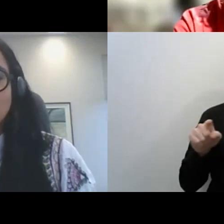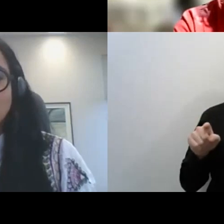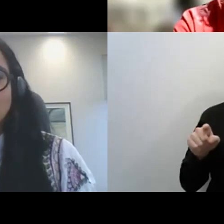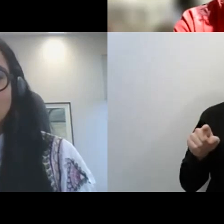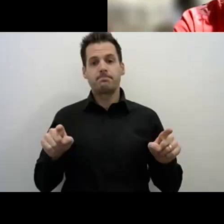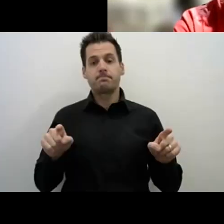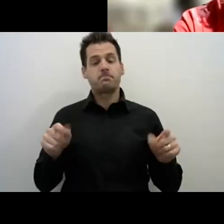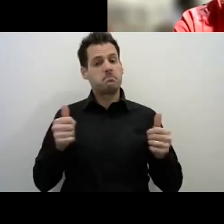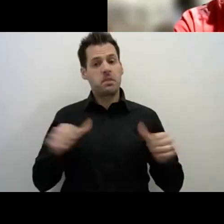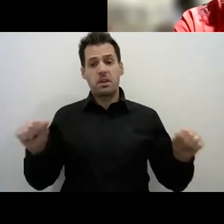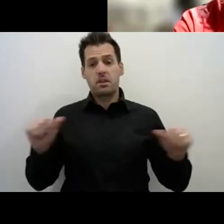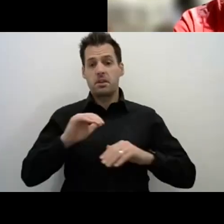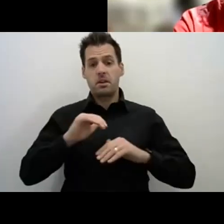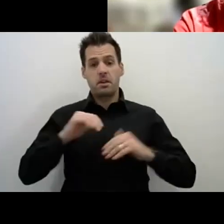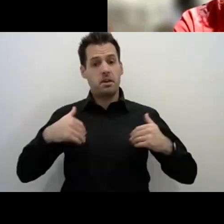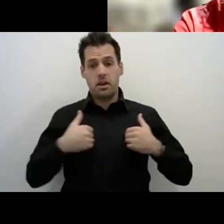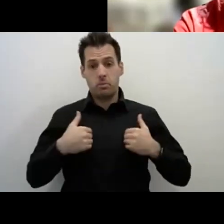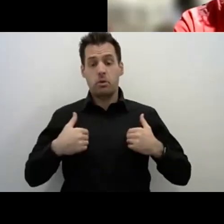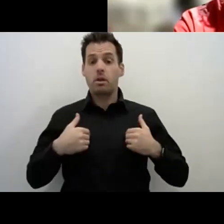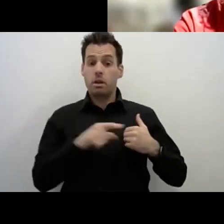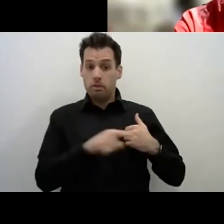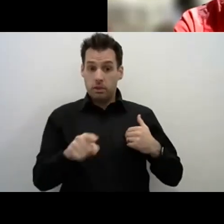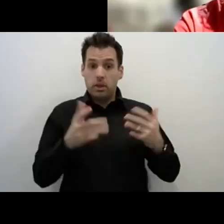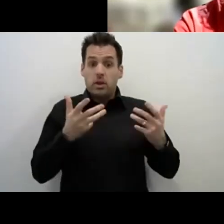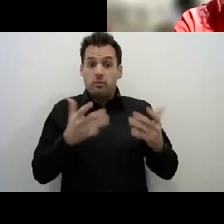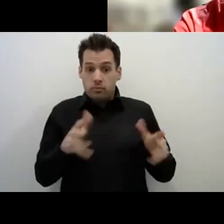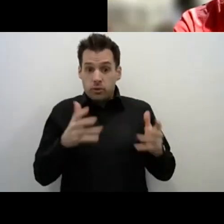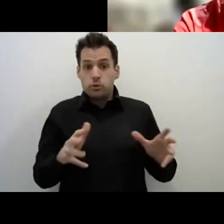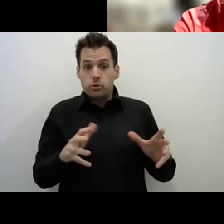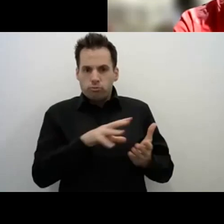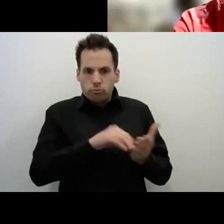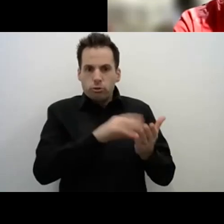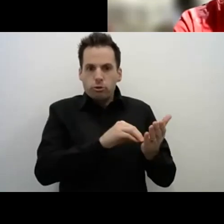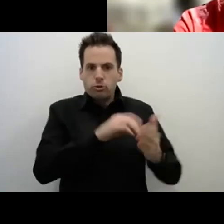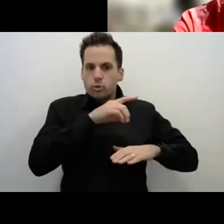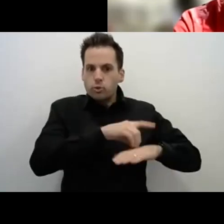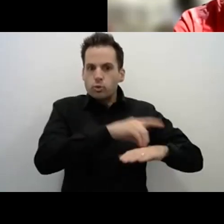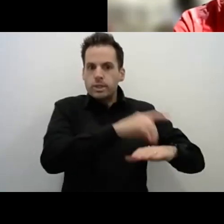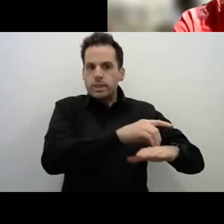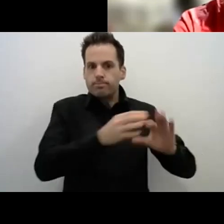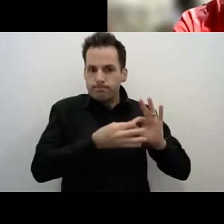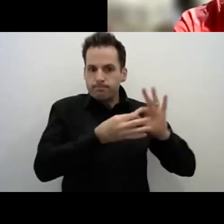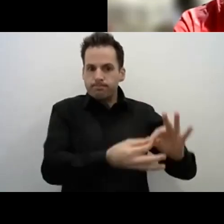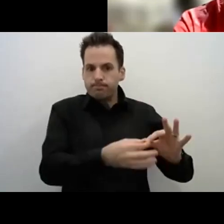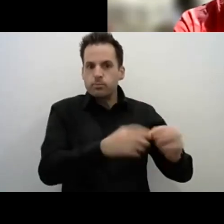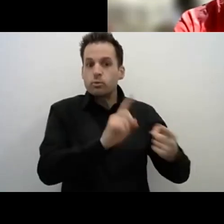trained to perform a task related to the medical condition and that's the important piece yes